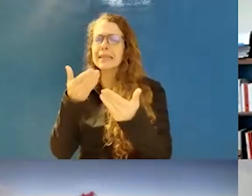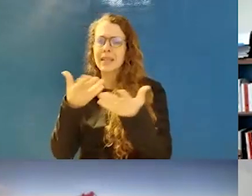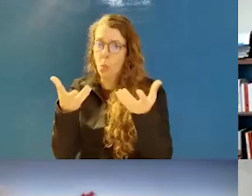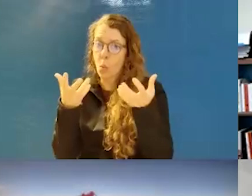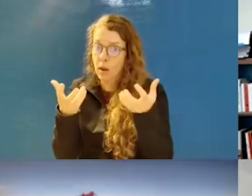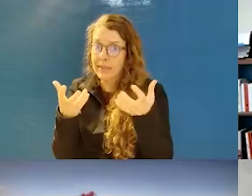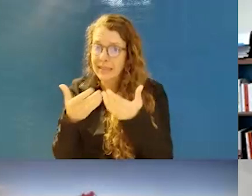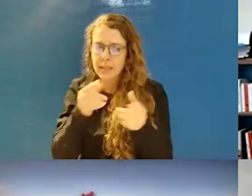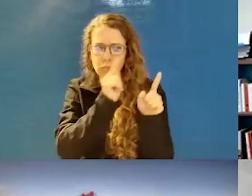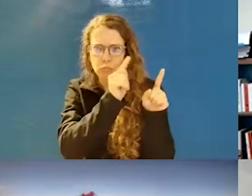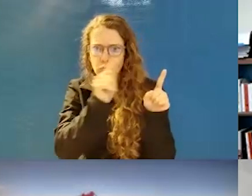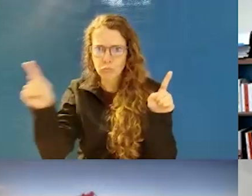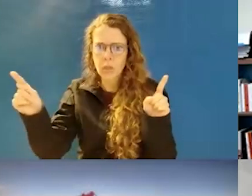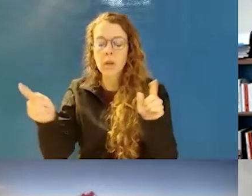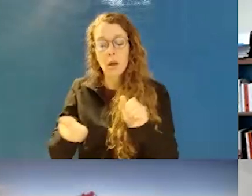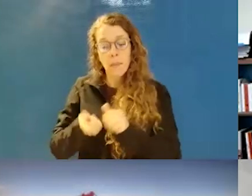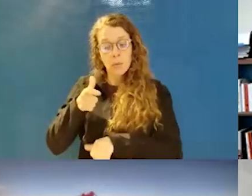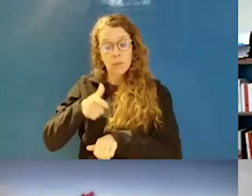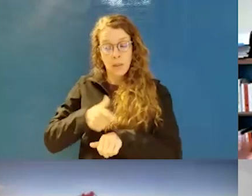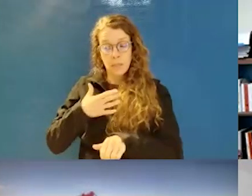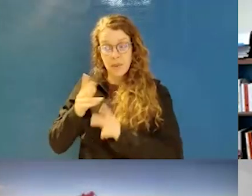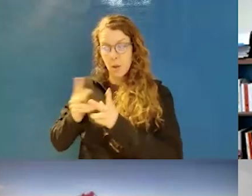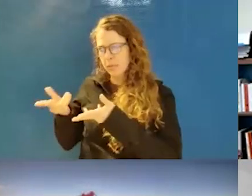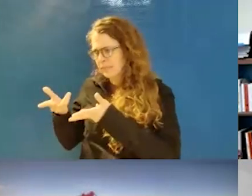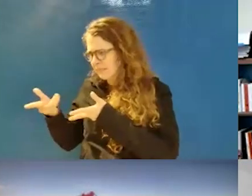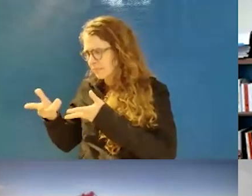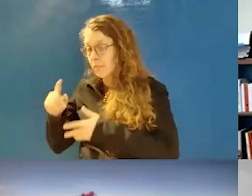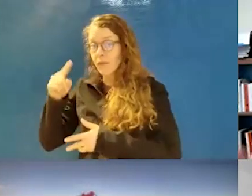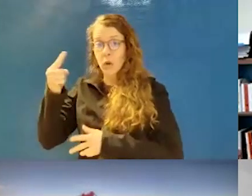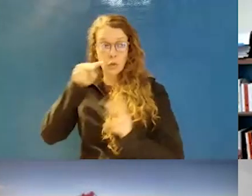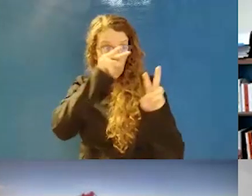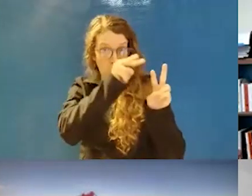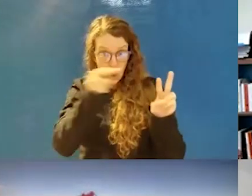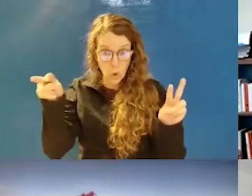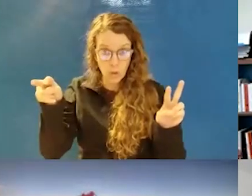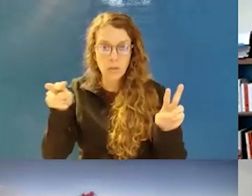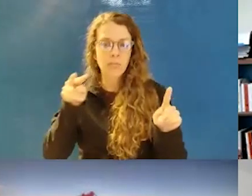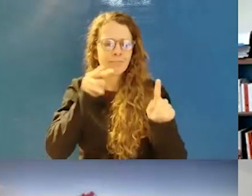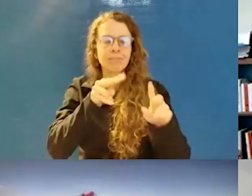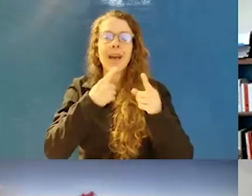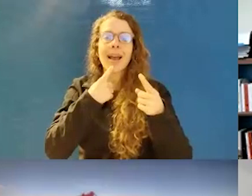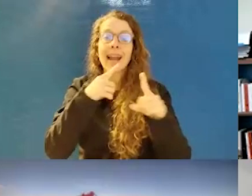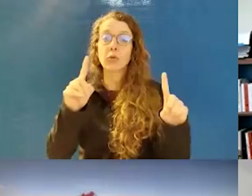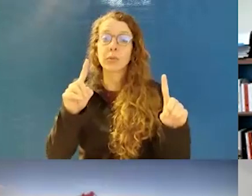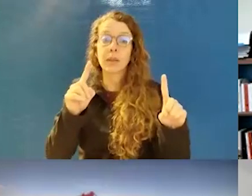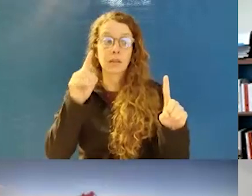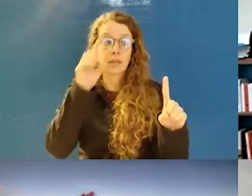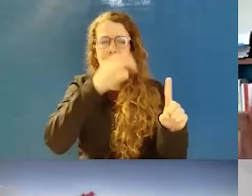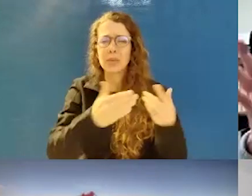Most of the time, from the people that I've talked to, the first thing that they do is they look at announcements. That's a really easy thing to do.